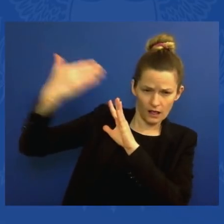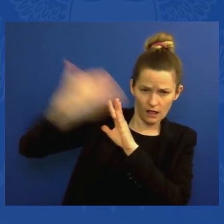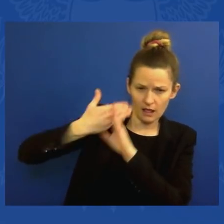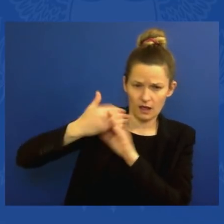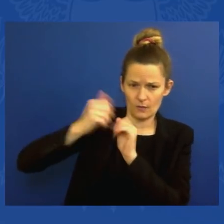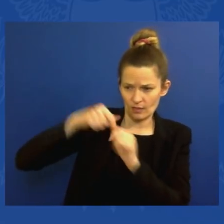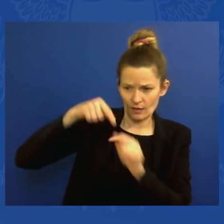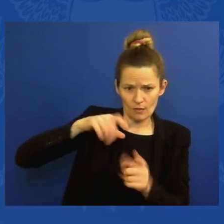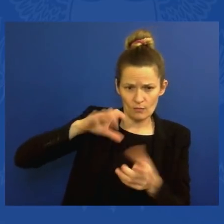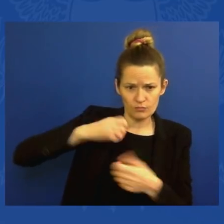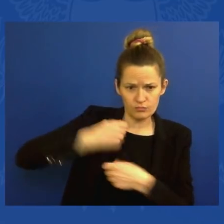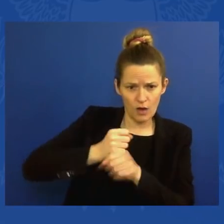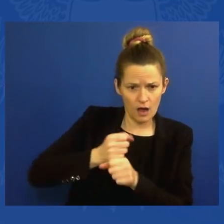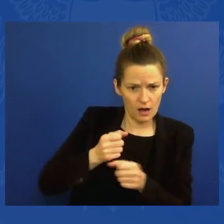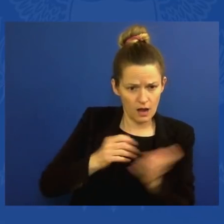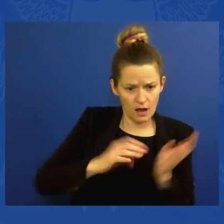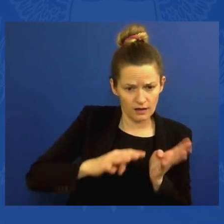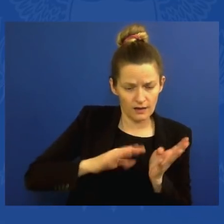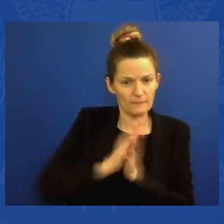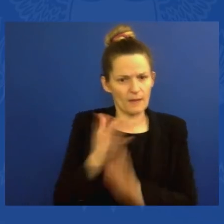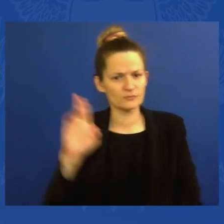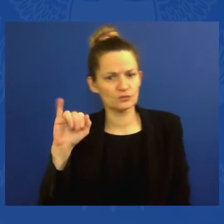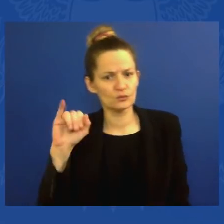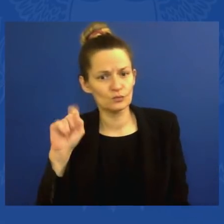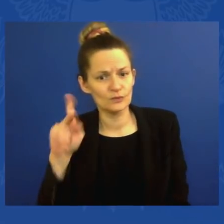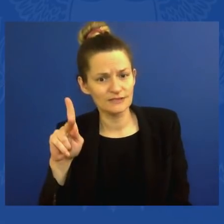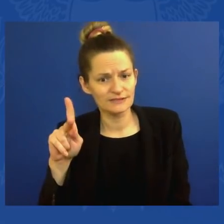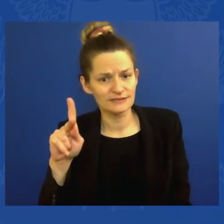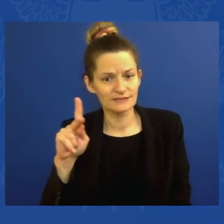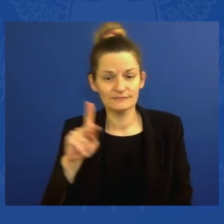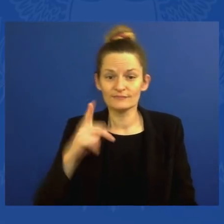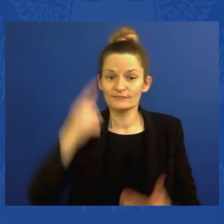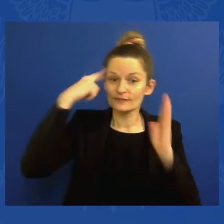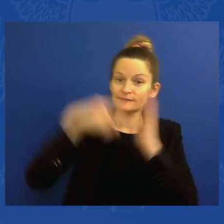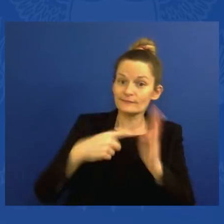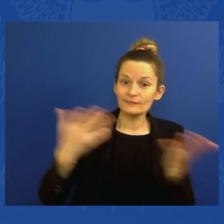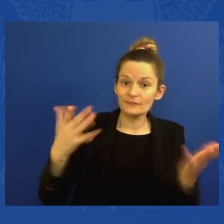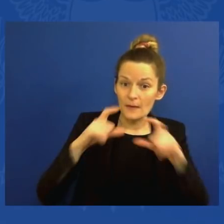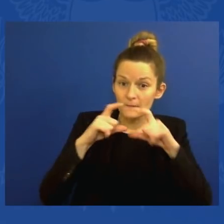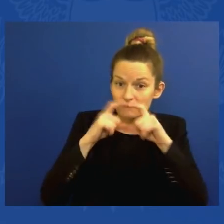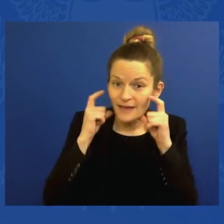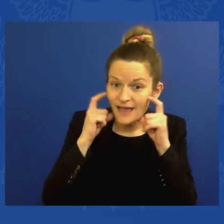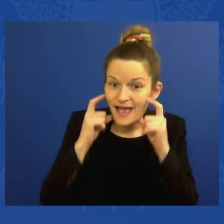gowns, gloves, ventilation, and other essential health products we had to buy abroad.